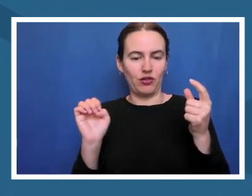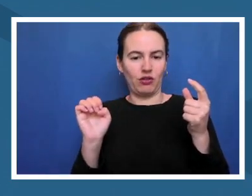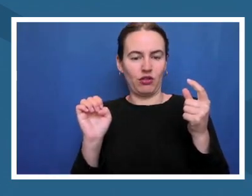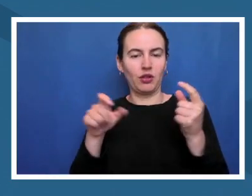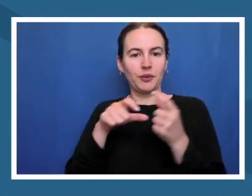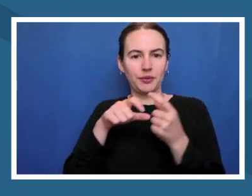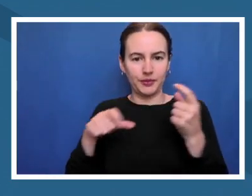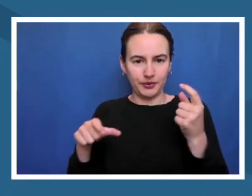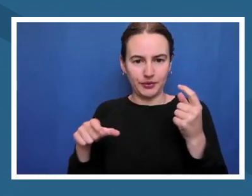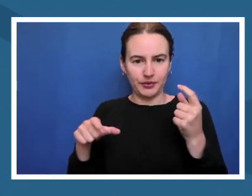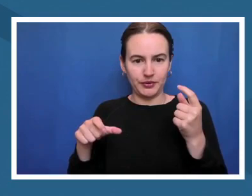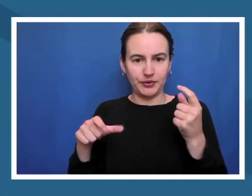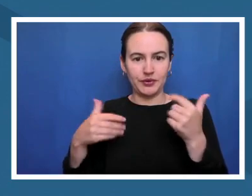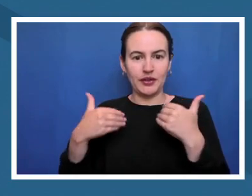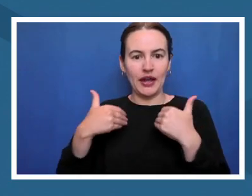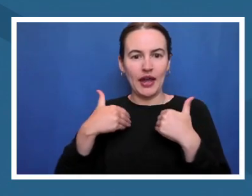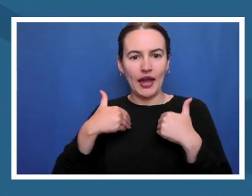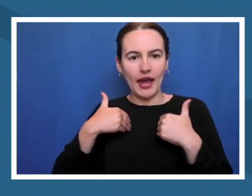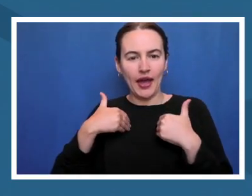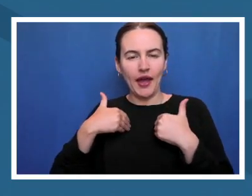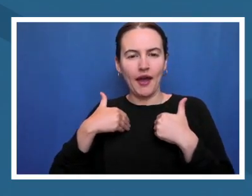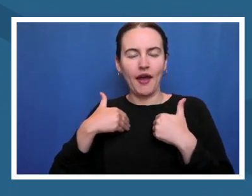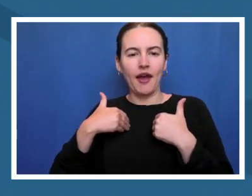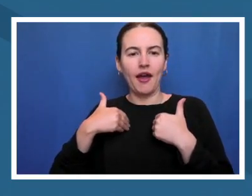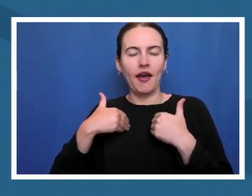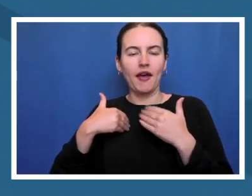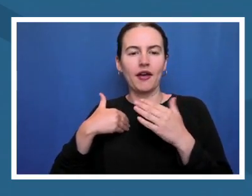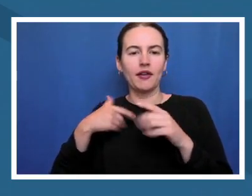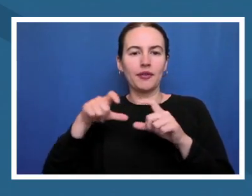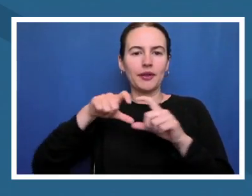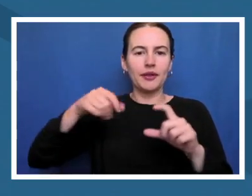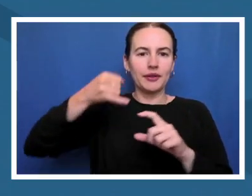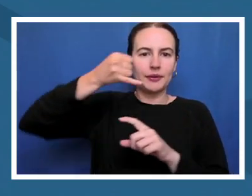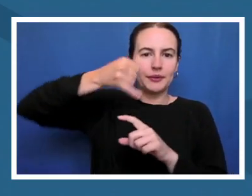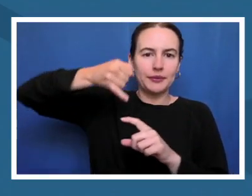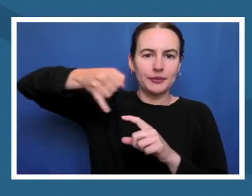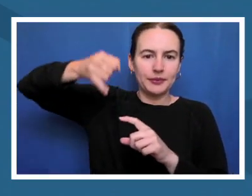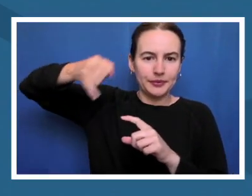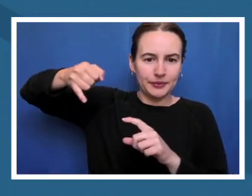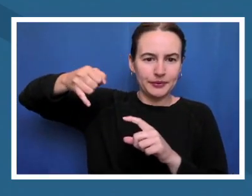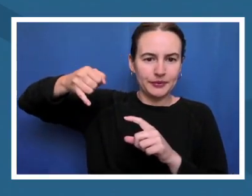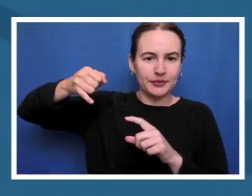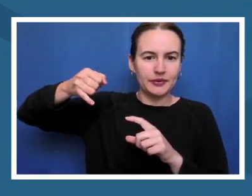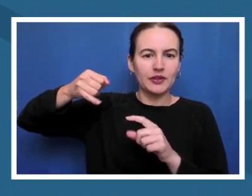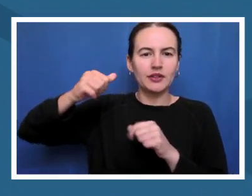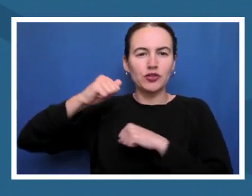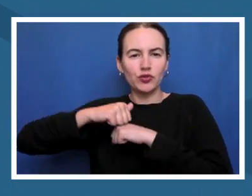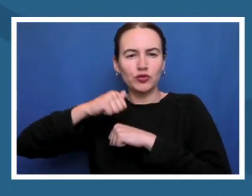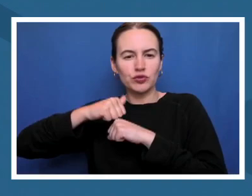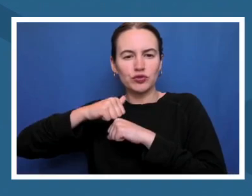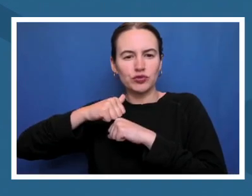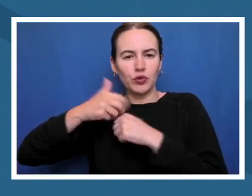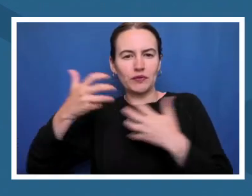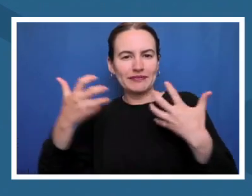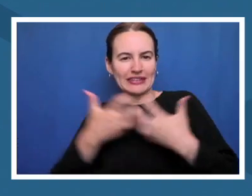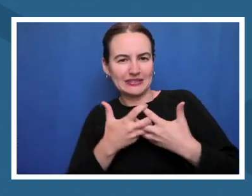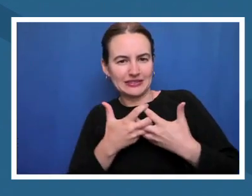these notches in it because the tool also fits into the wood so someone had